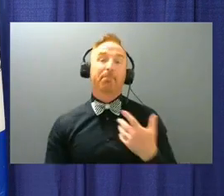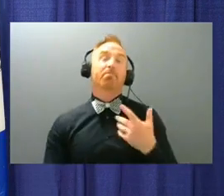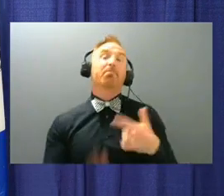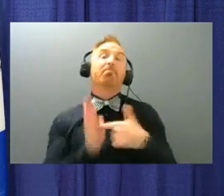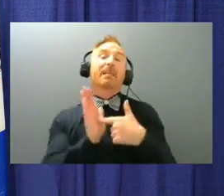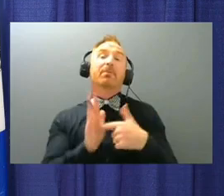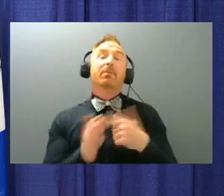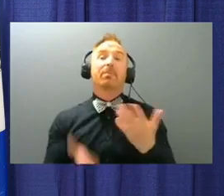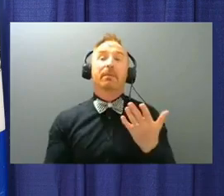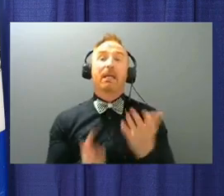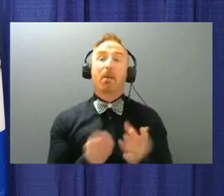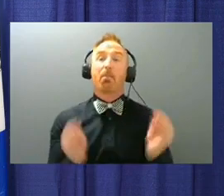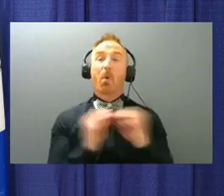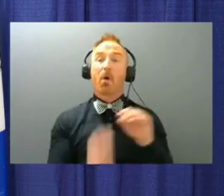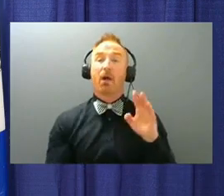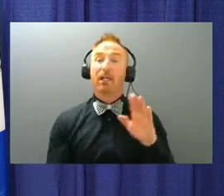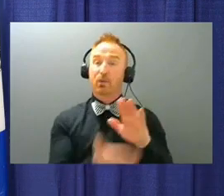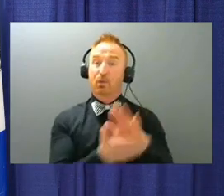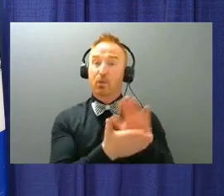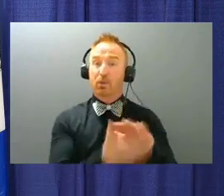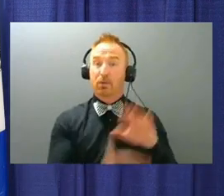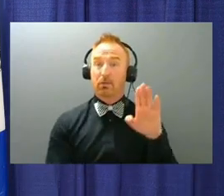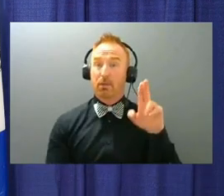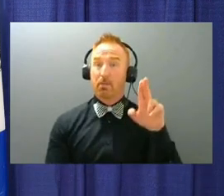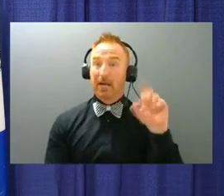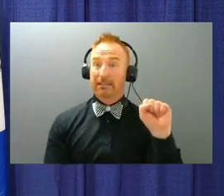additional buses, but is a good example where this support could